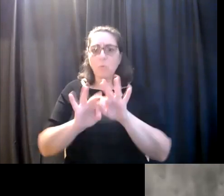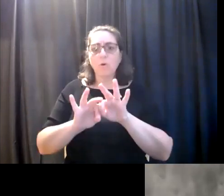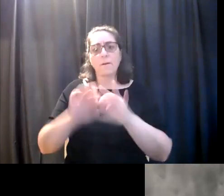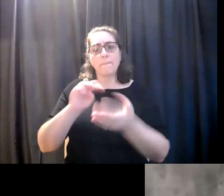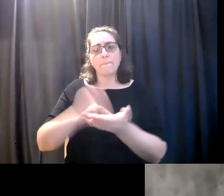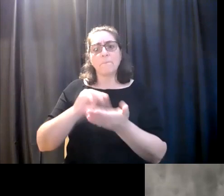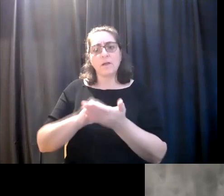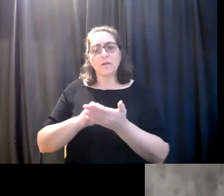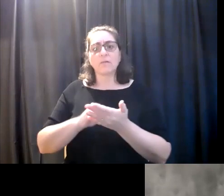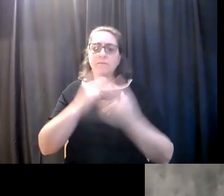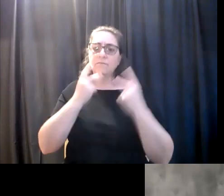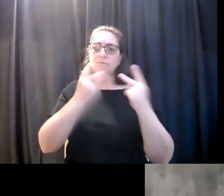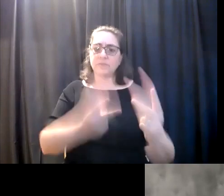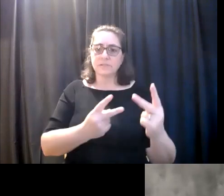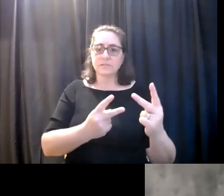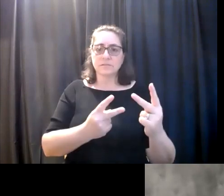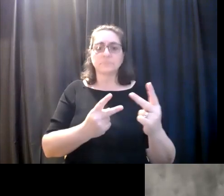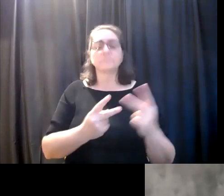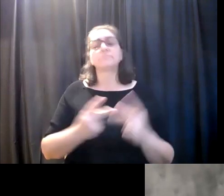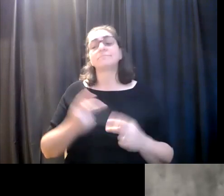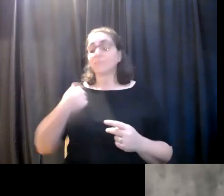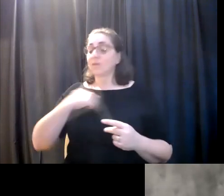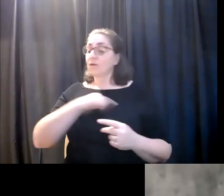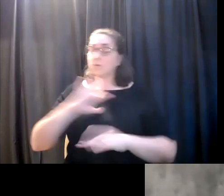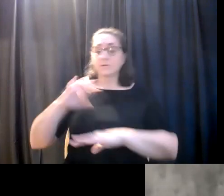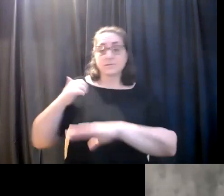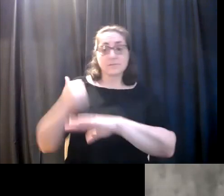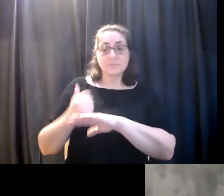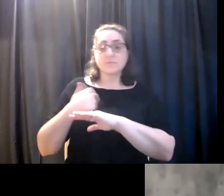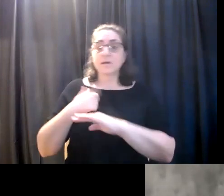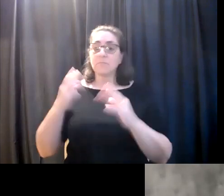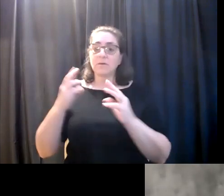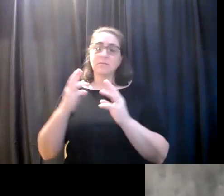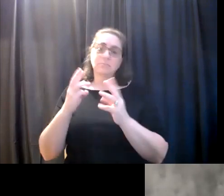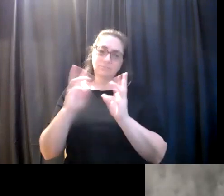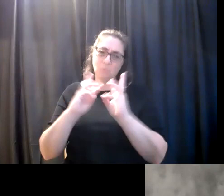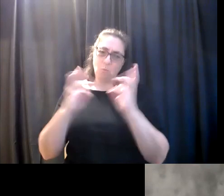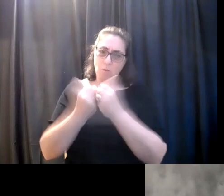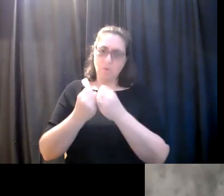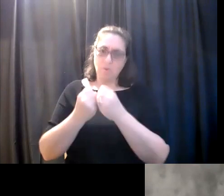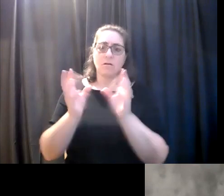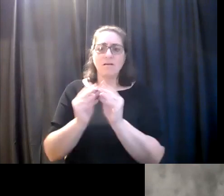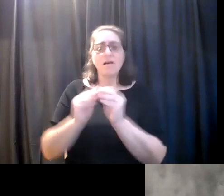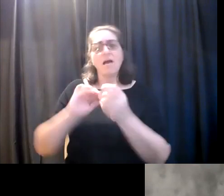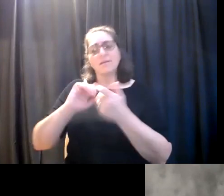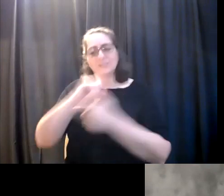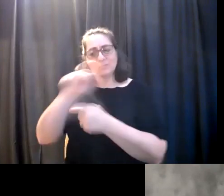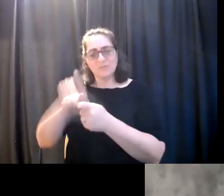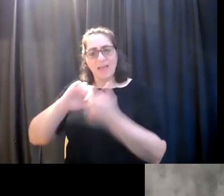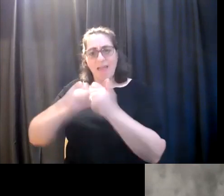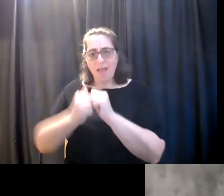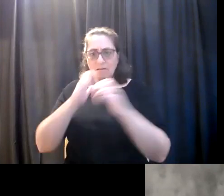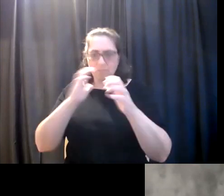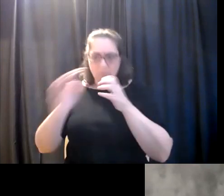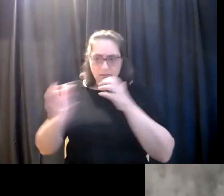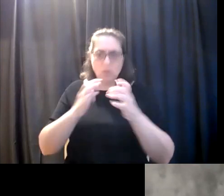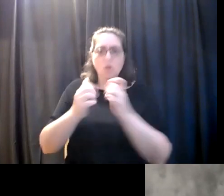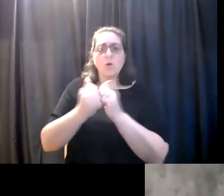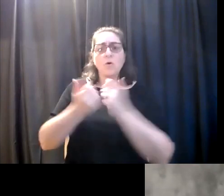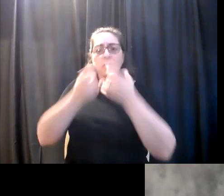perspectives. As a deaf physician, as a patient and as a person who manages my family's health,